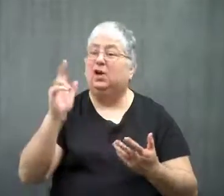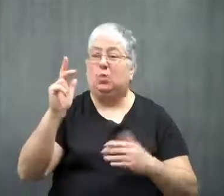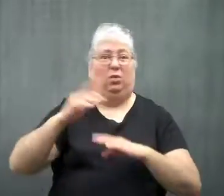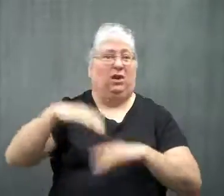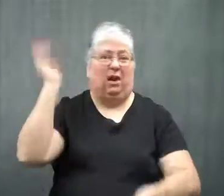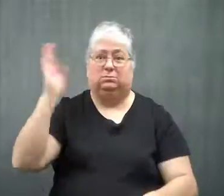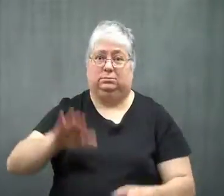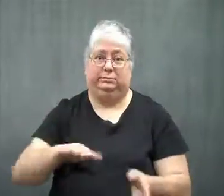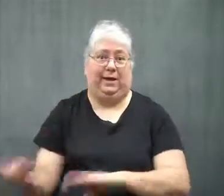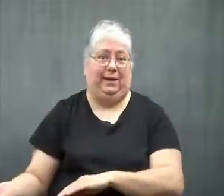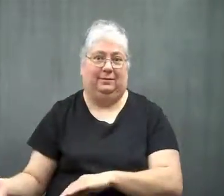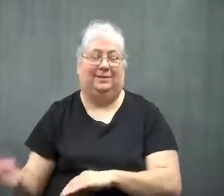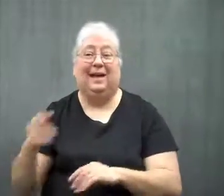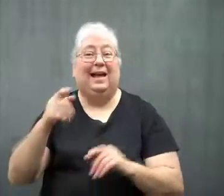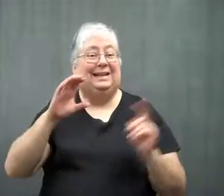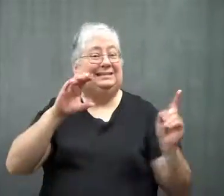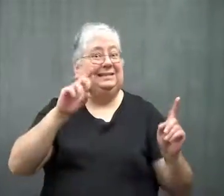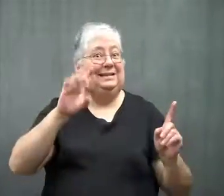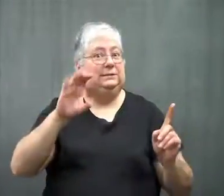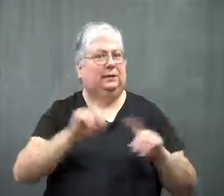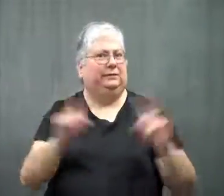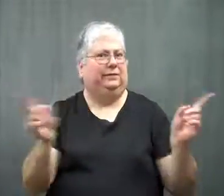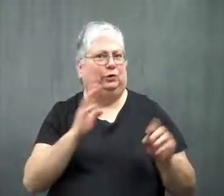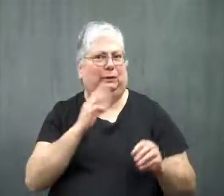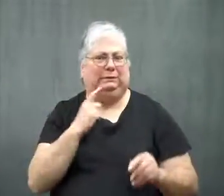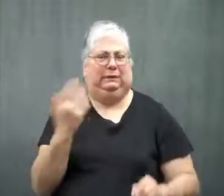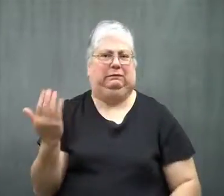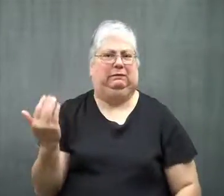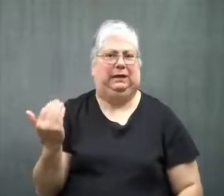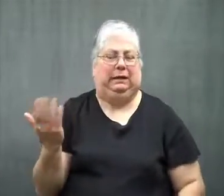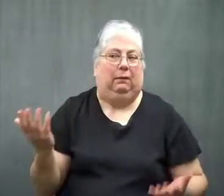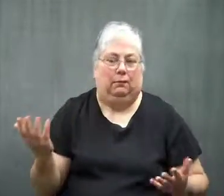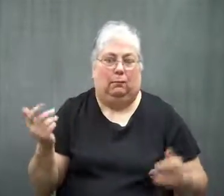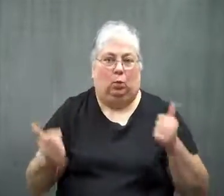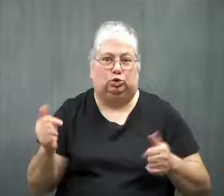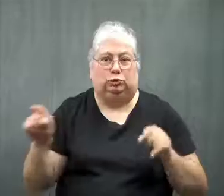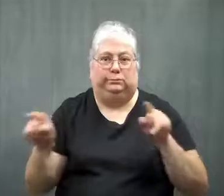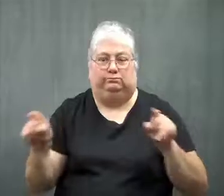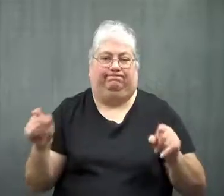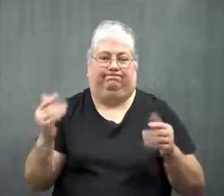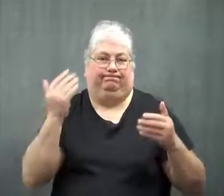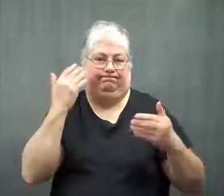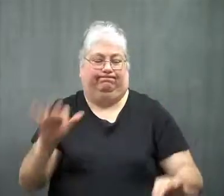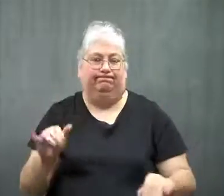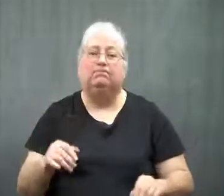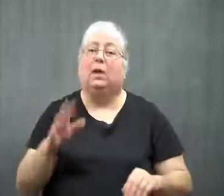At least 23 have died, although the CDC says 15. I don't know which is correct.